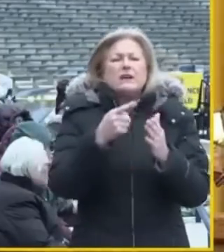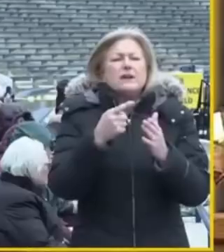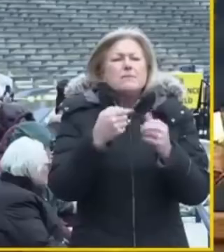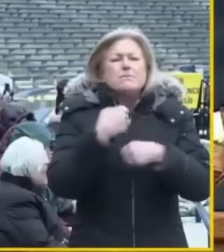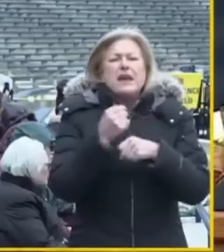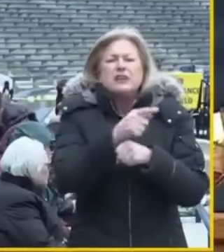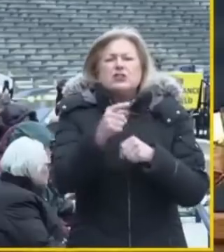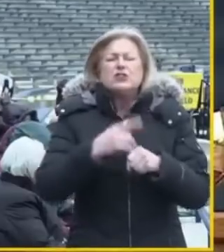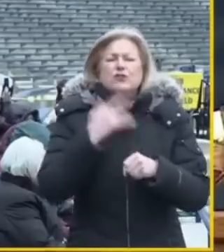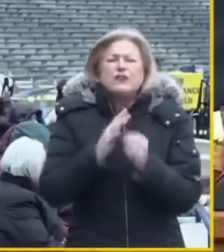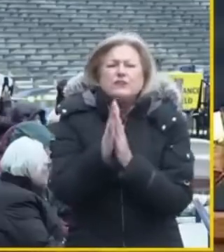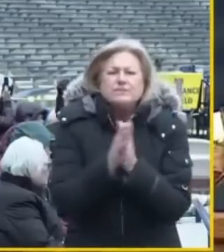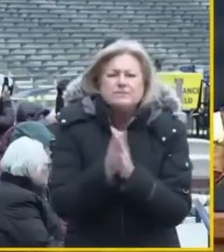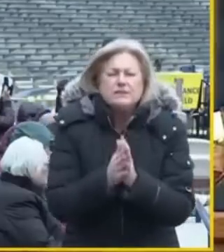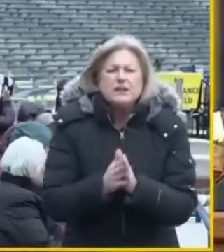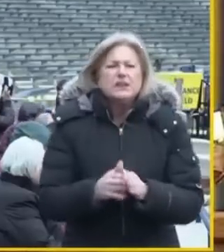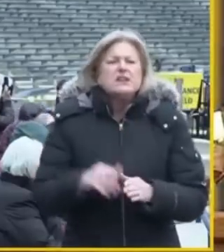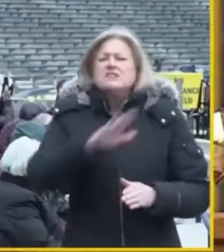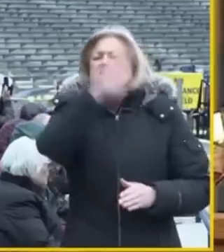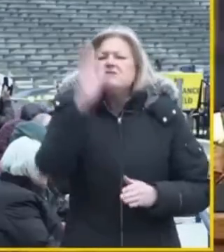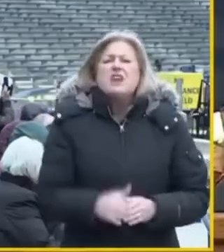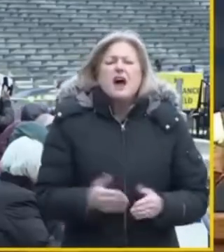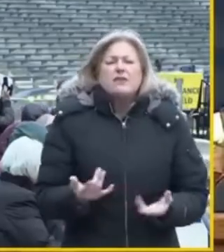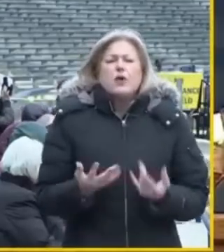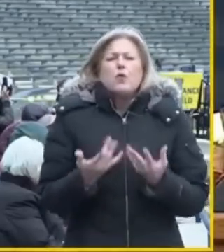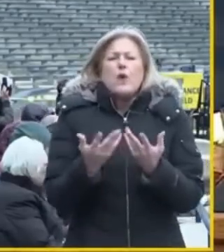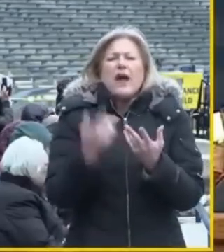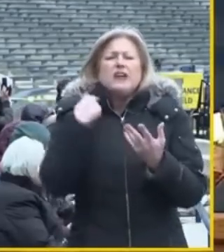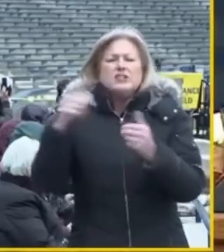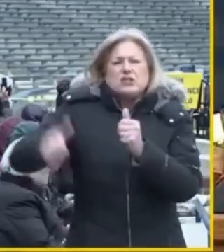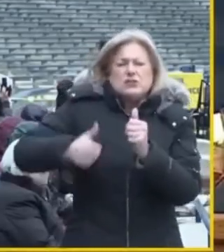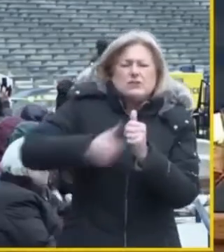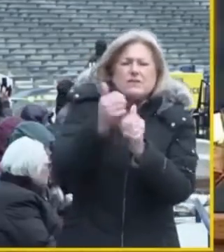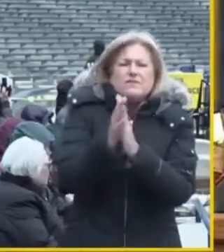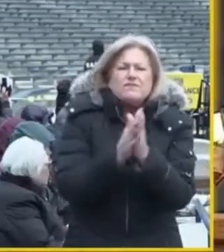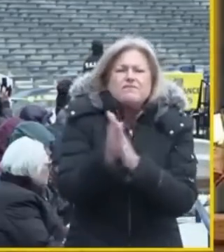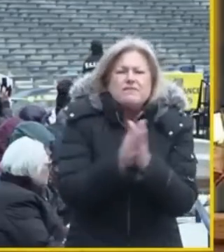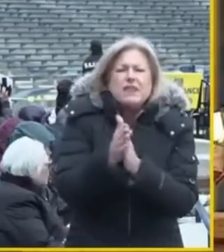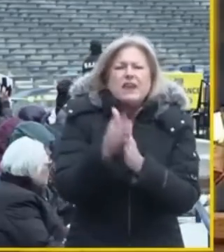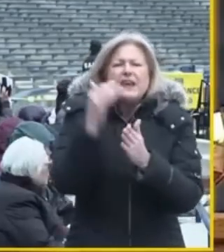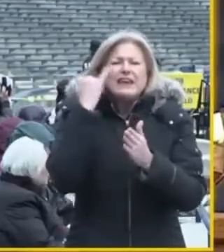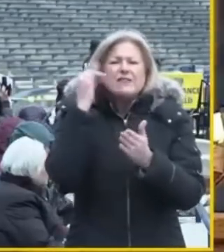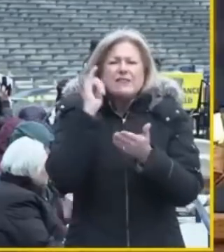Do not ever wait to pursue to that what makes you feel alive.